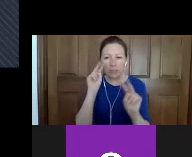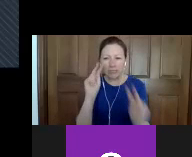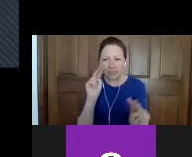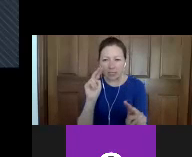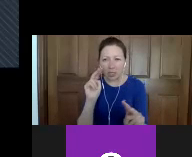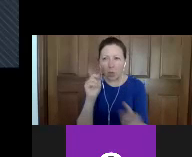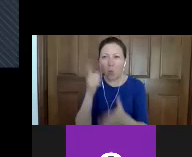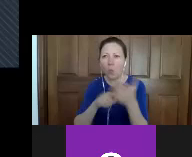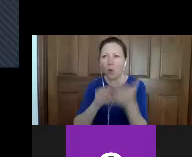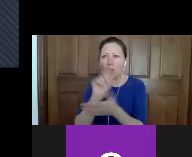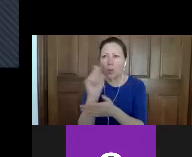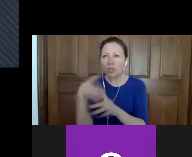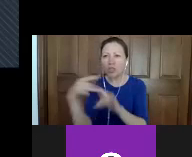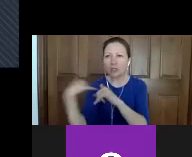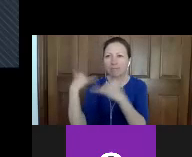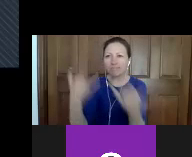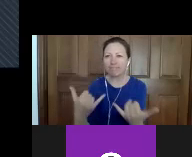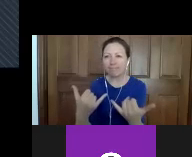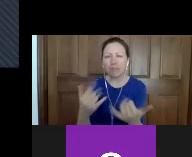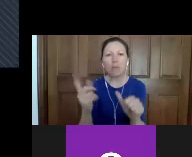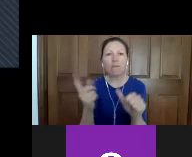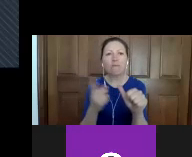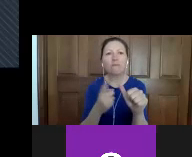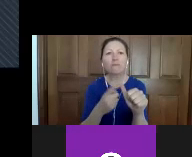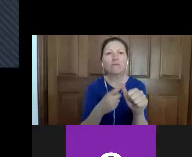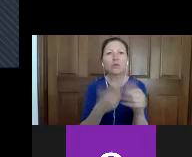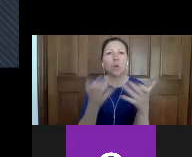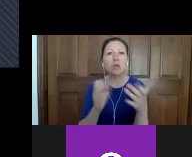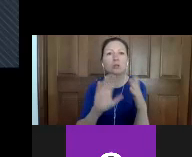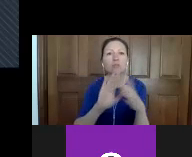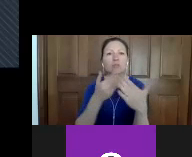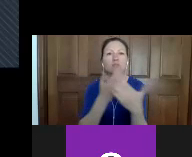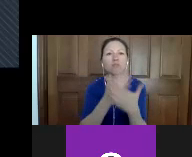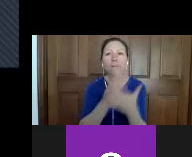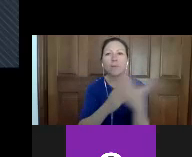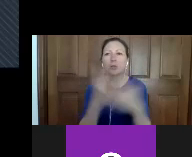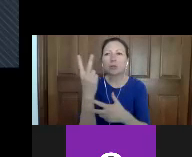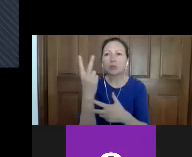I first want to get to section 2, we've talked about what the law says as far as accommodations.